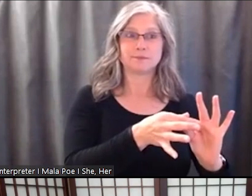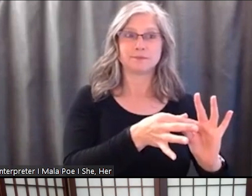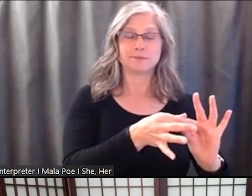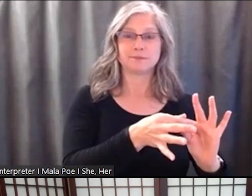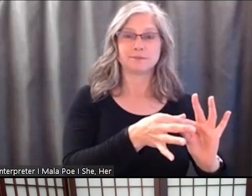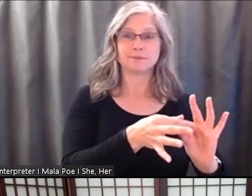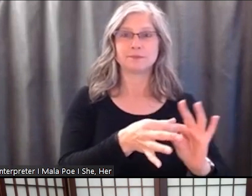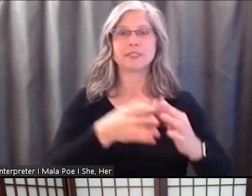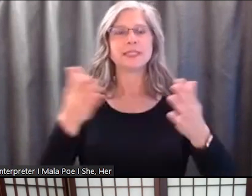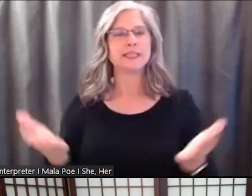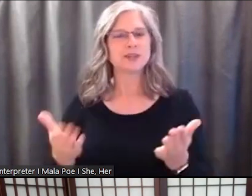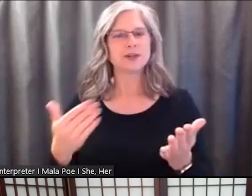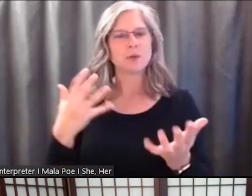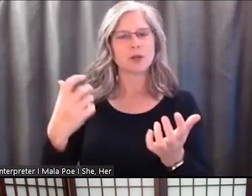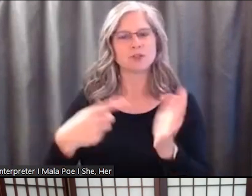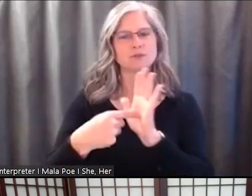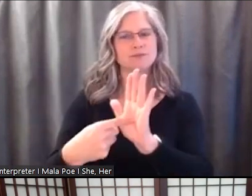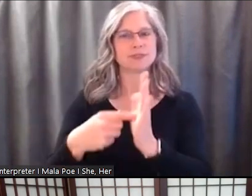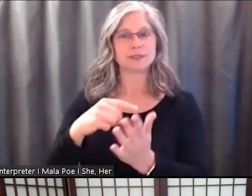Here. What I want to do is to center relationships as a baseline.